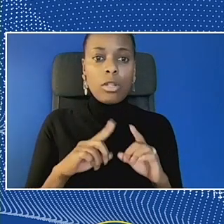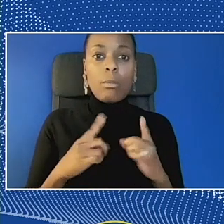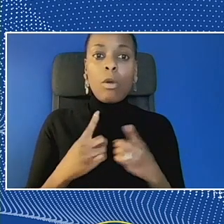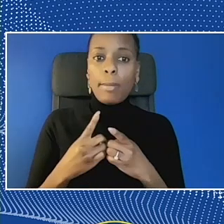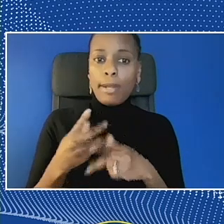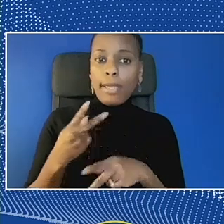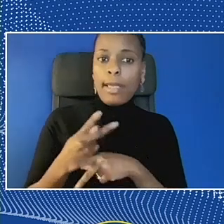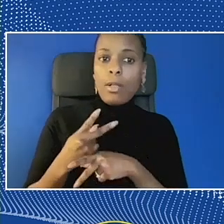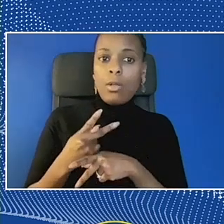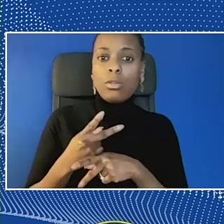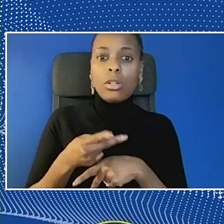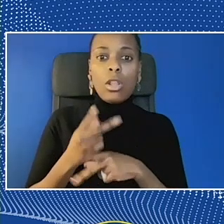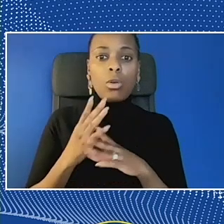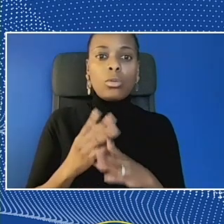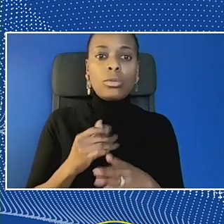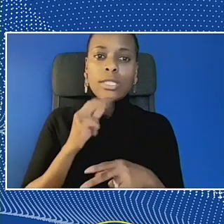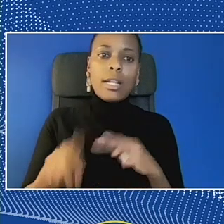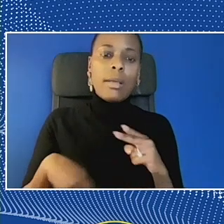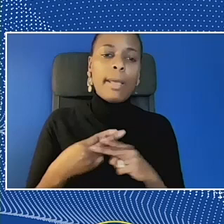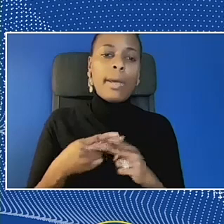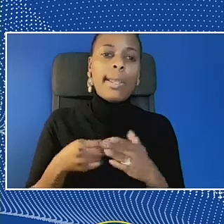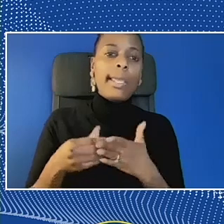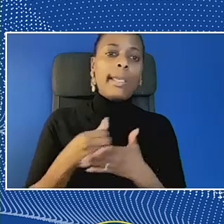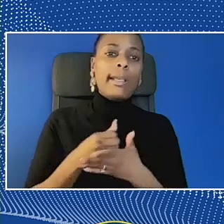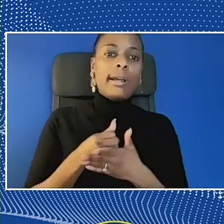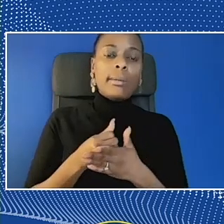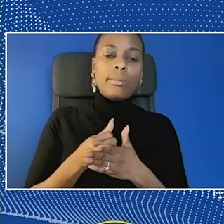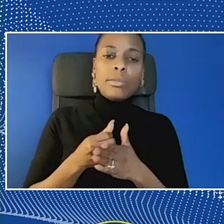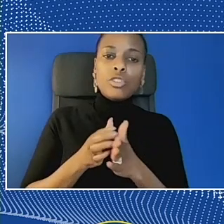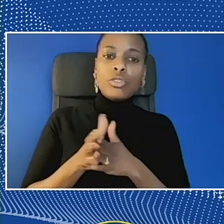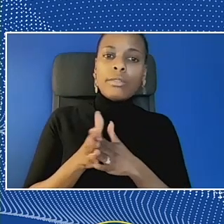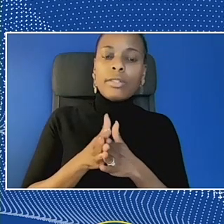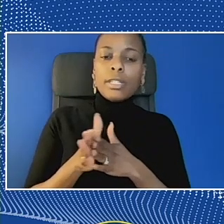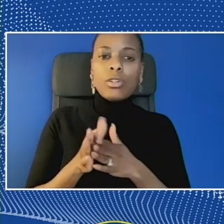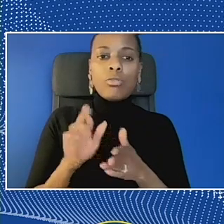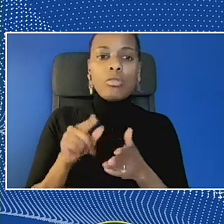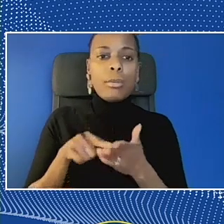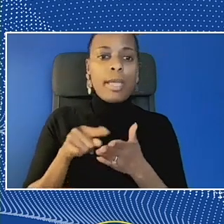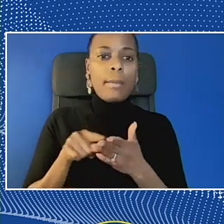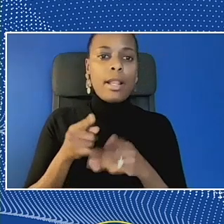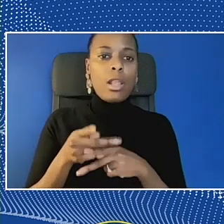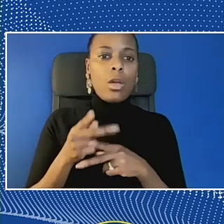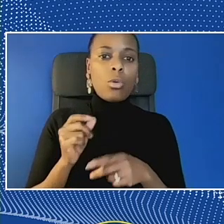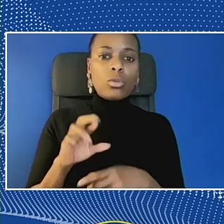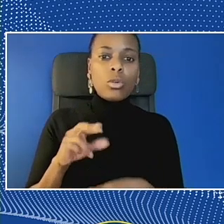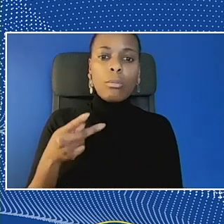It's not about Income Driven Repayment Loans or Parent PLUS Loans, excuse me, PSLF or any of those types of things.